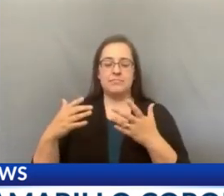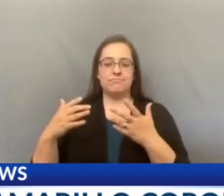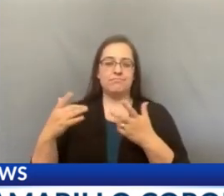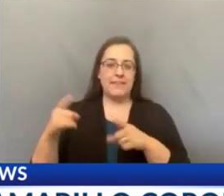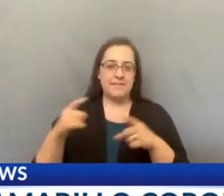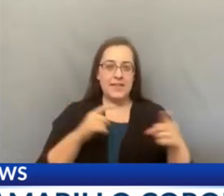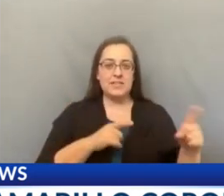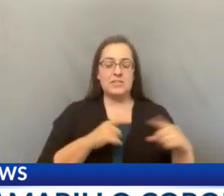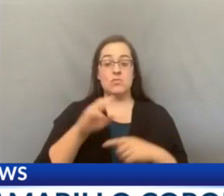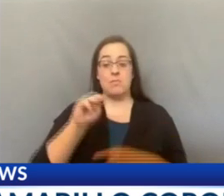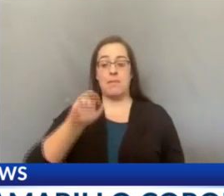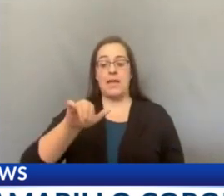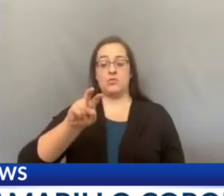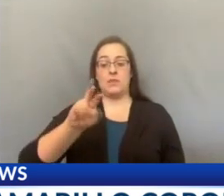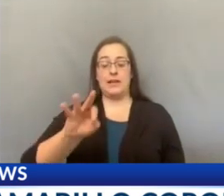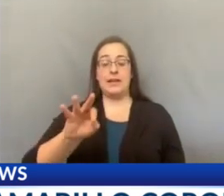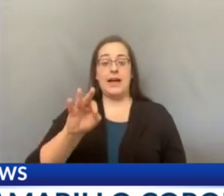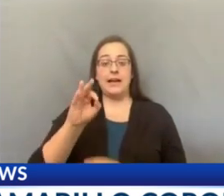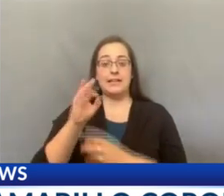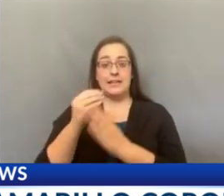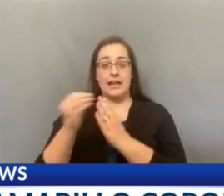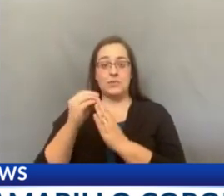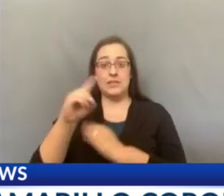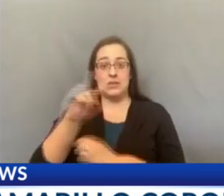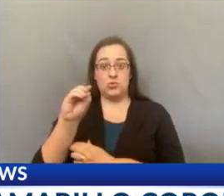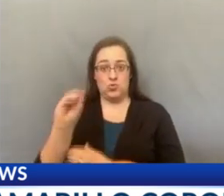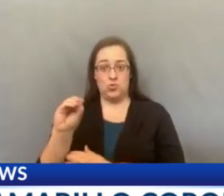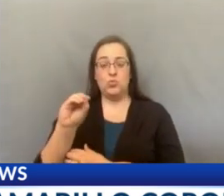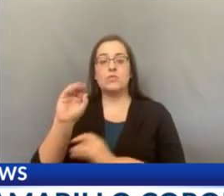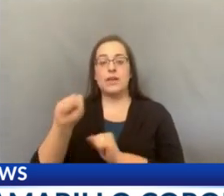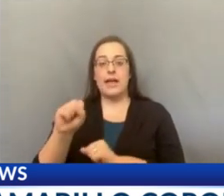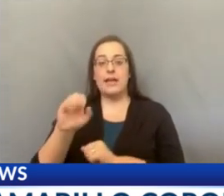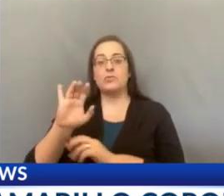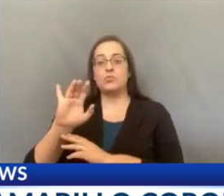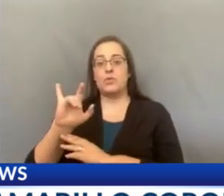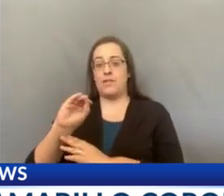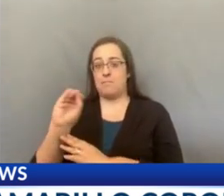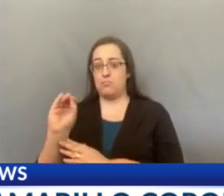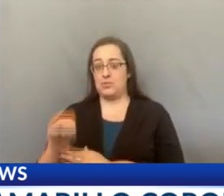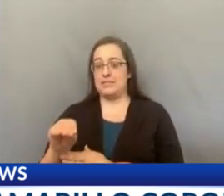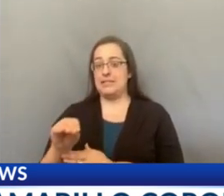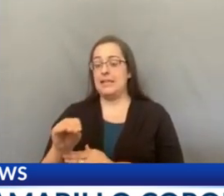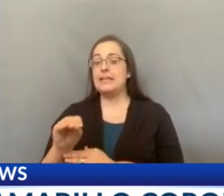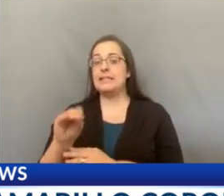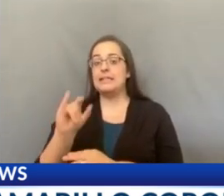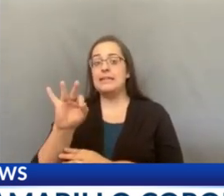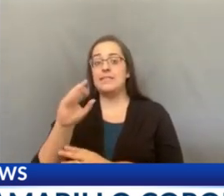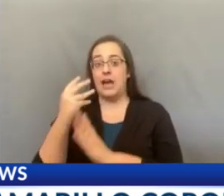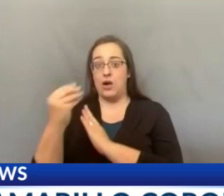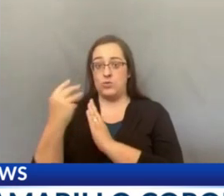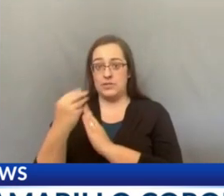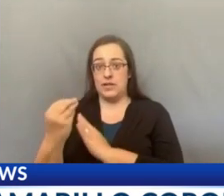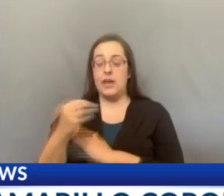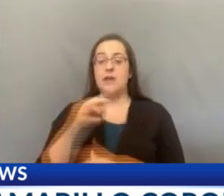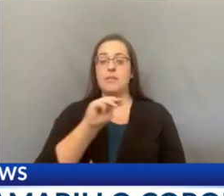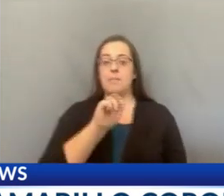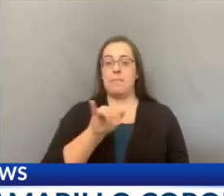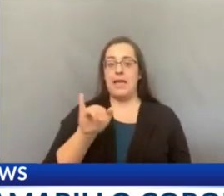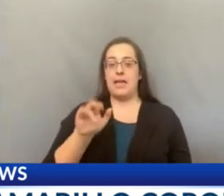DRIVE-IN CONCERTS WITH SPECTATORS REMAINING IN THEIR VEHICLES AMATEUR SPORTING EVENTS WITH A NUMBER OF CAVEATS ALSO ON